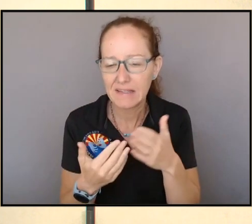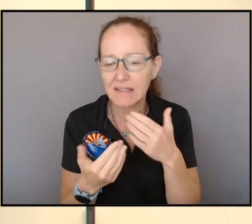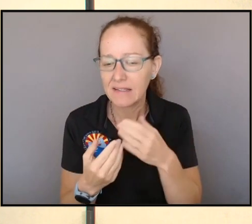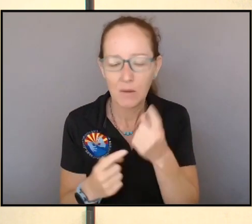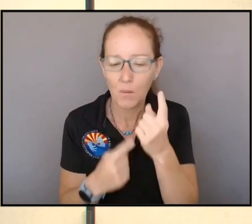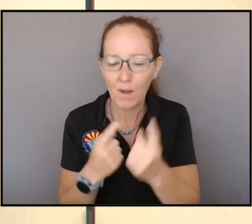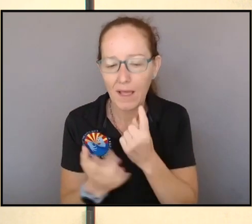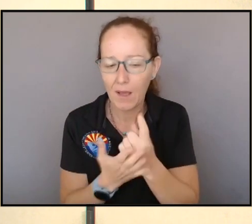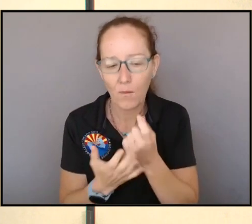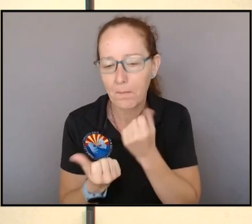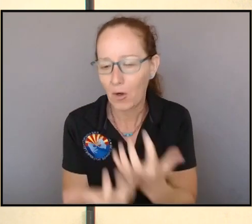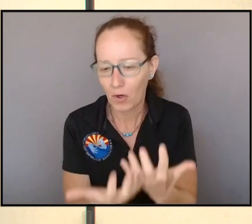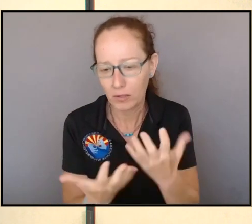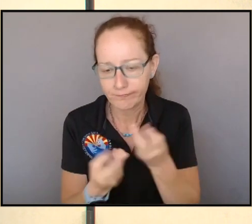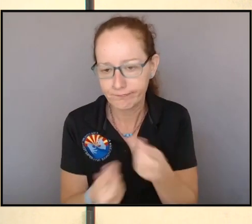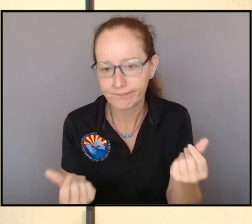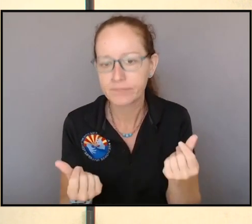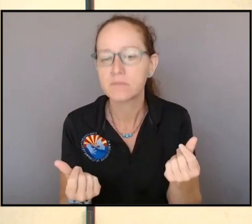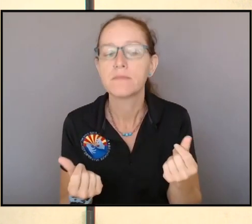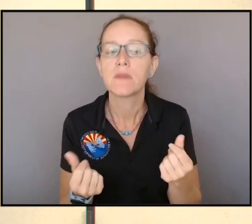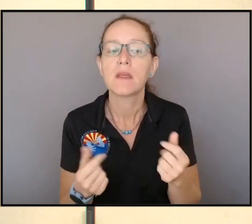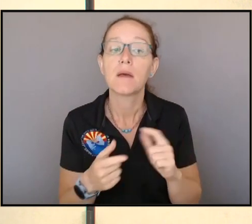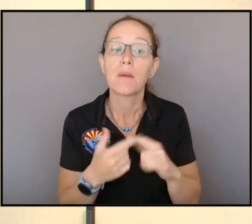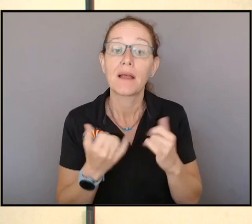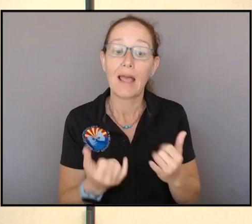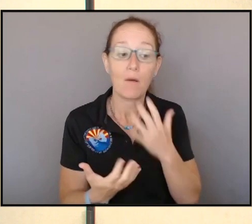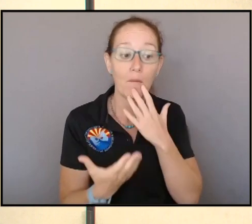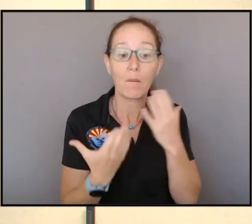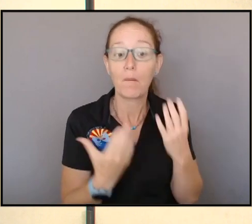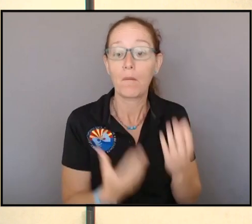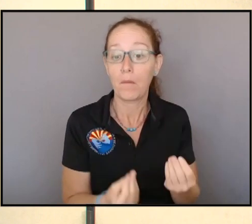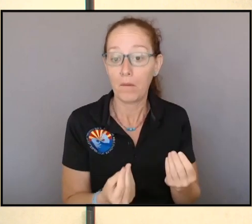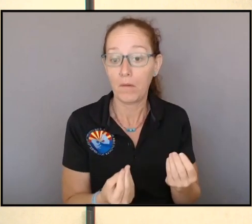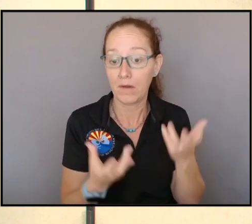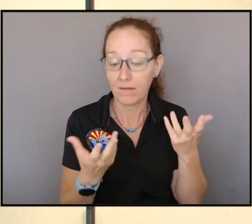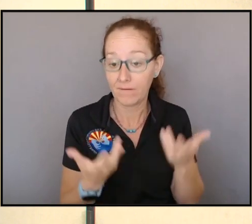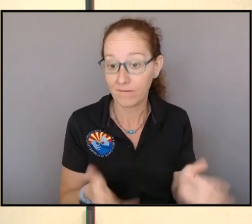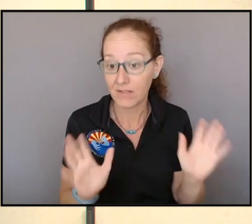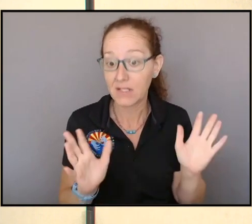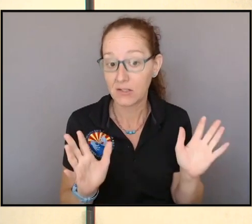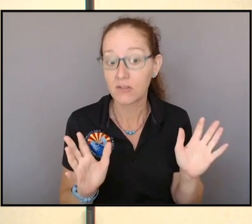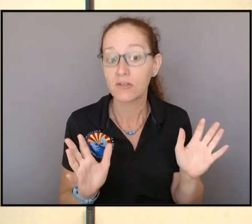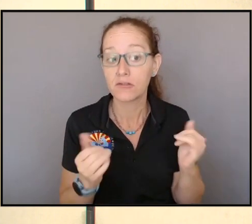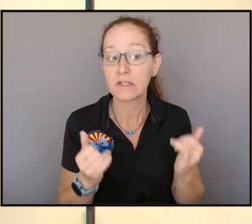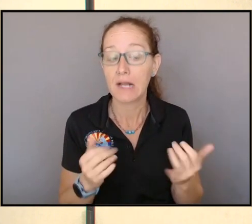kind of out of play for a little bit. So the fire has to actually work a little bit harder to get going and it